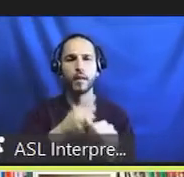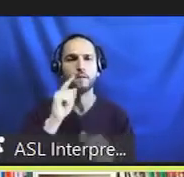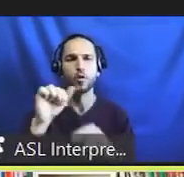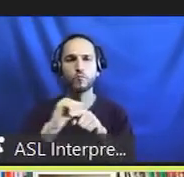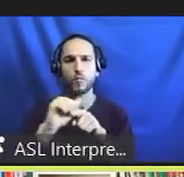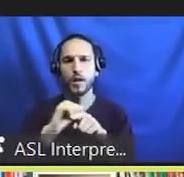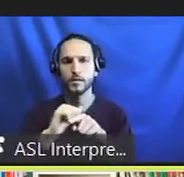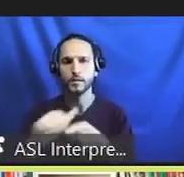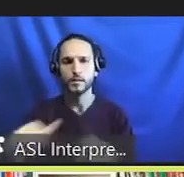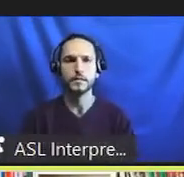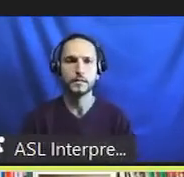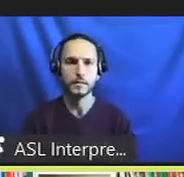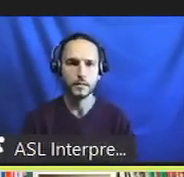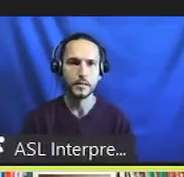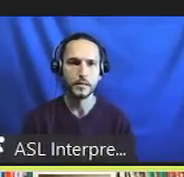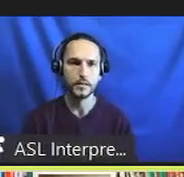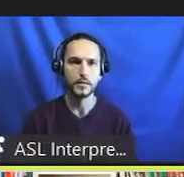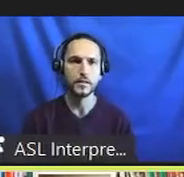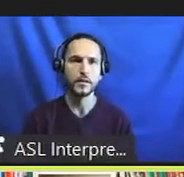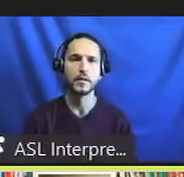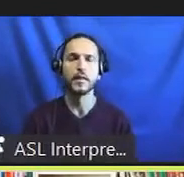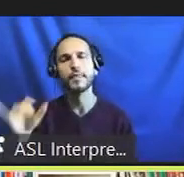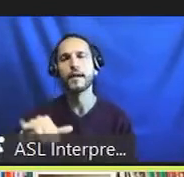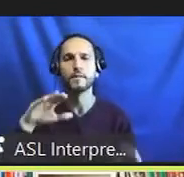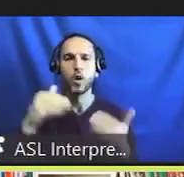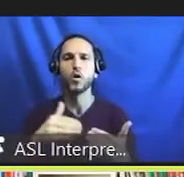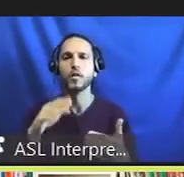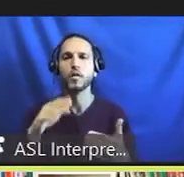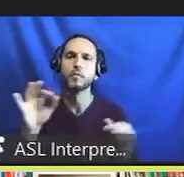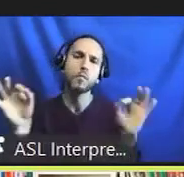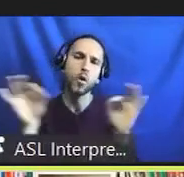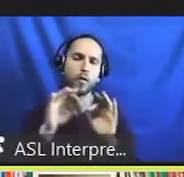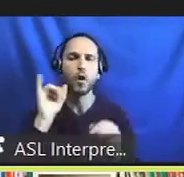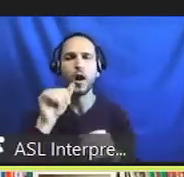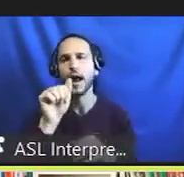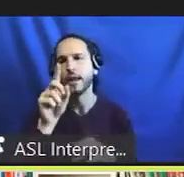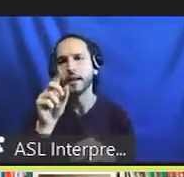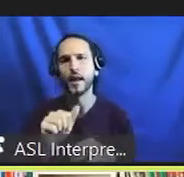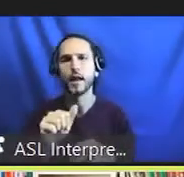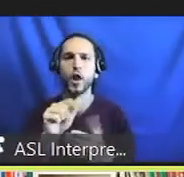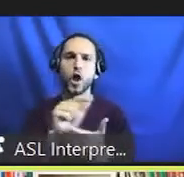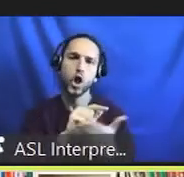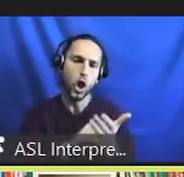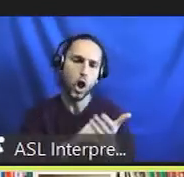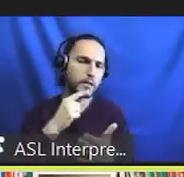And the series focuses on the relevance of ADA law for the deaf, the hard of hearing, and the blind.